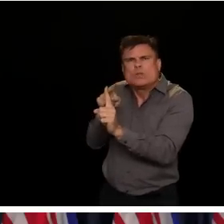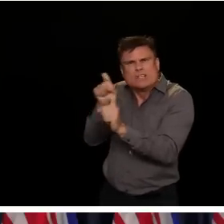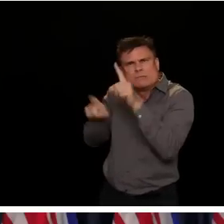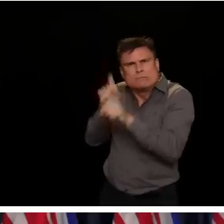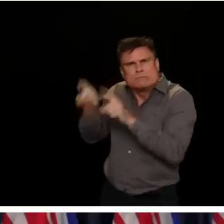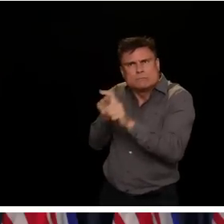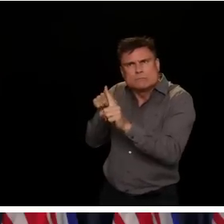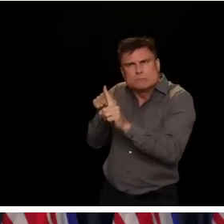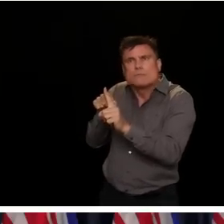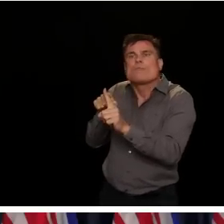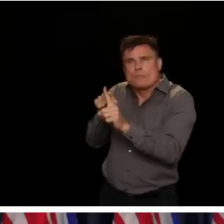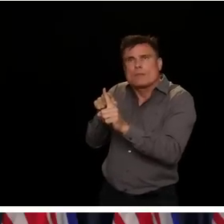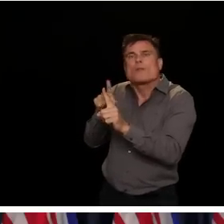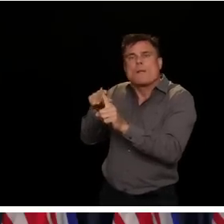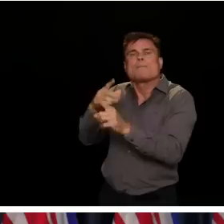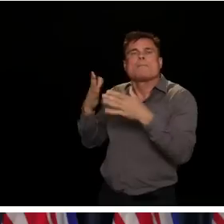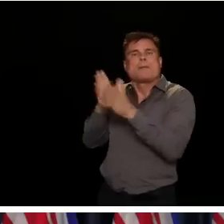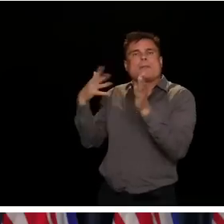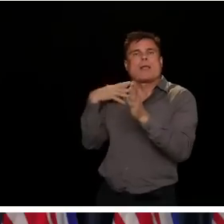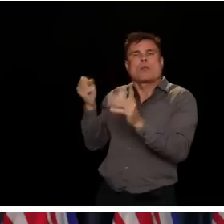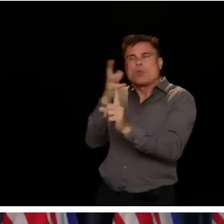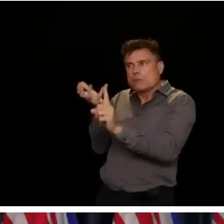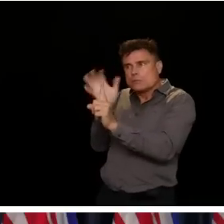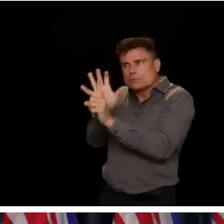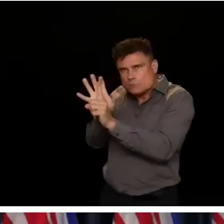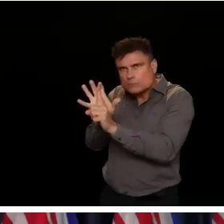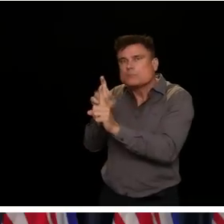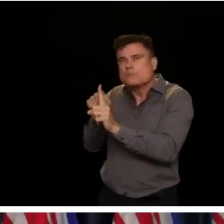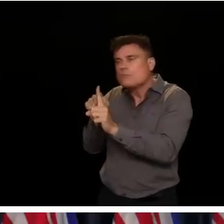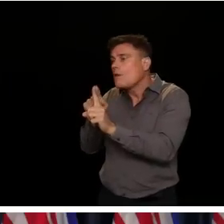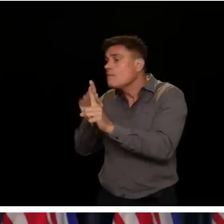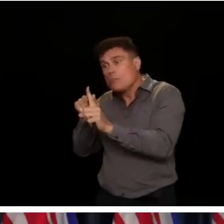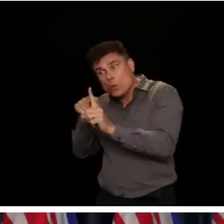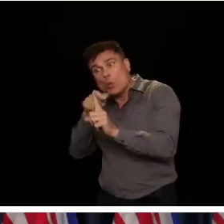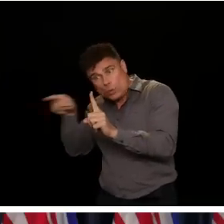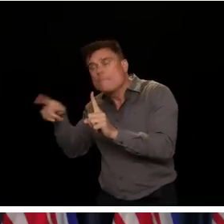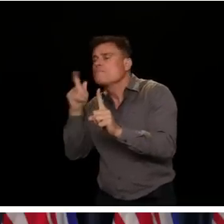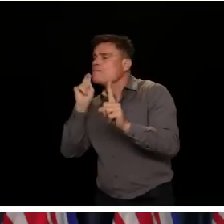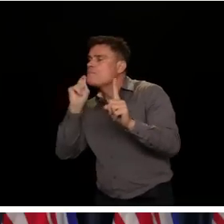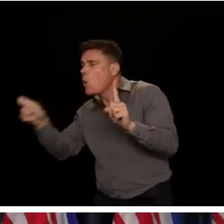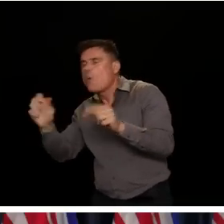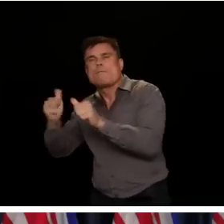of contact tracing and contact management. These contact tracing models are once we have been looking at